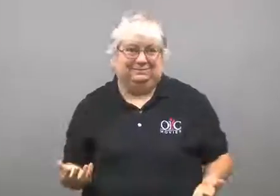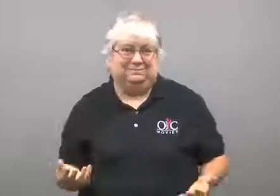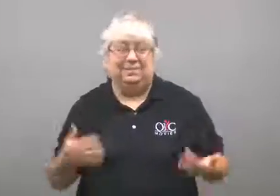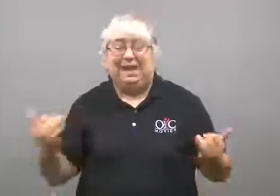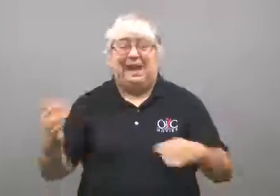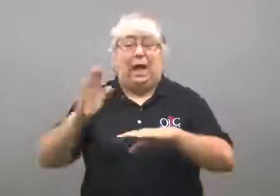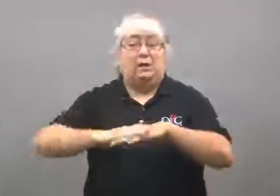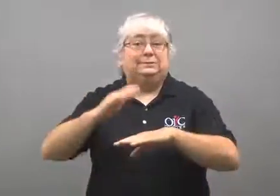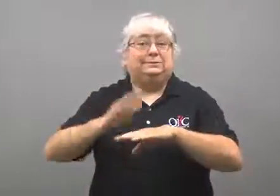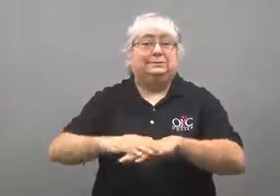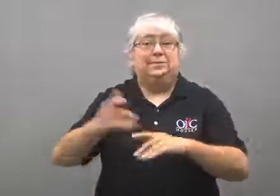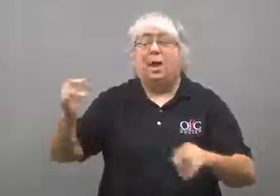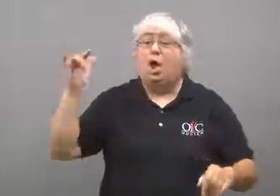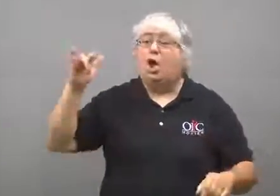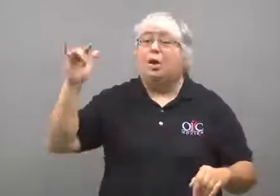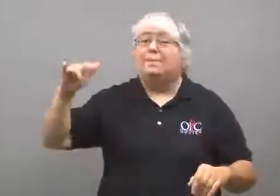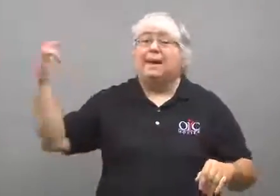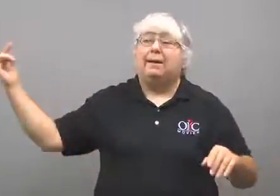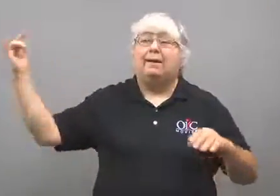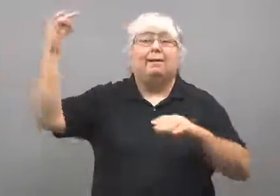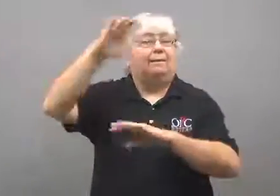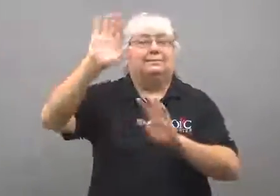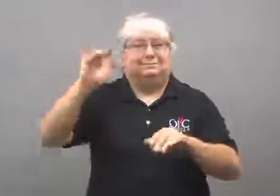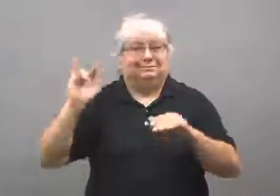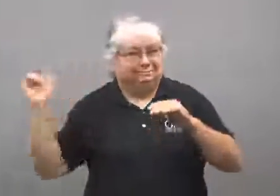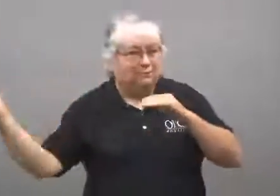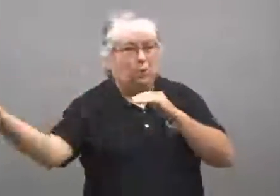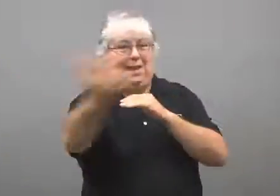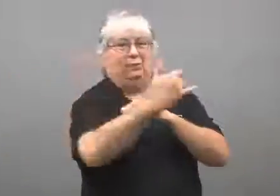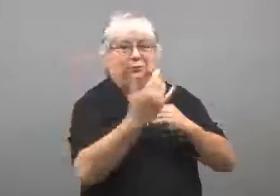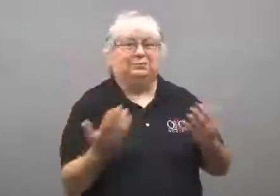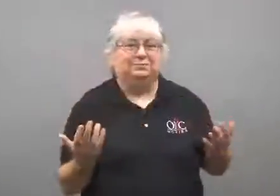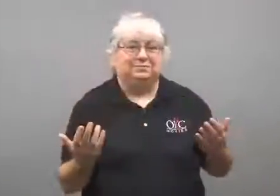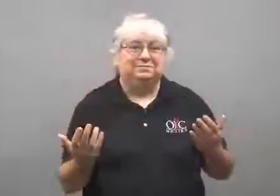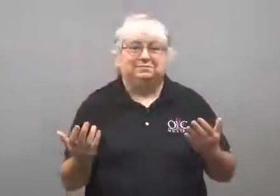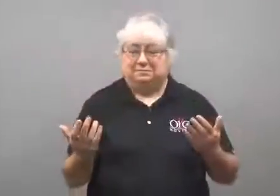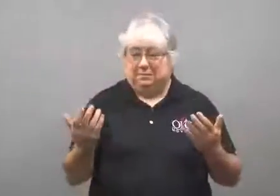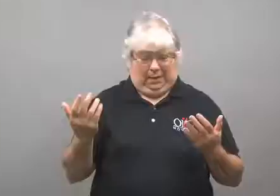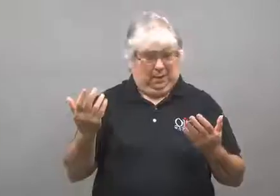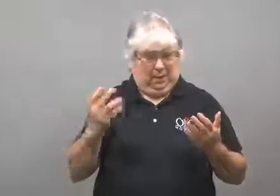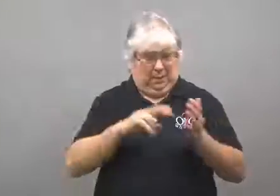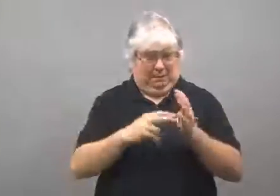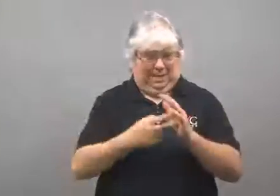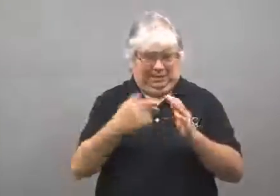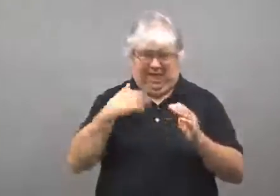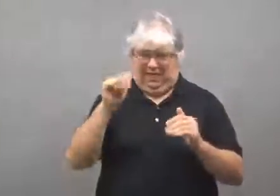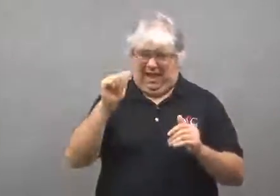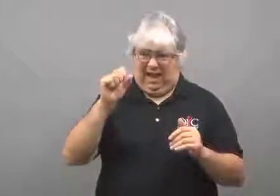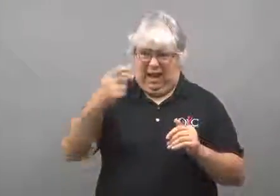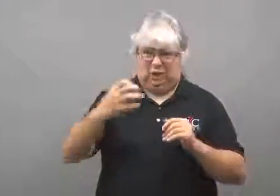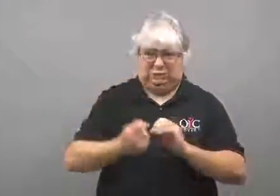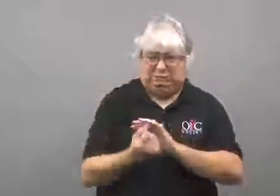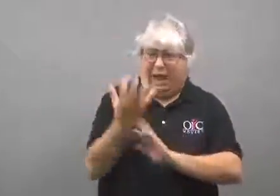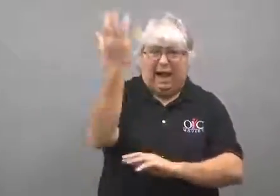Airplanes are being rerouted around the area.